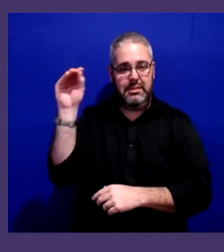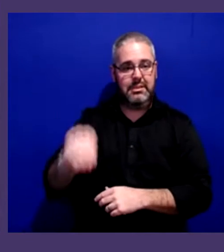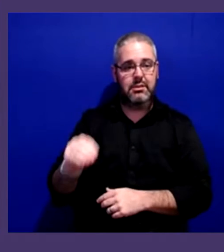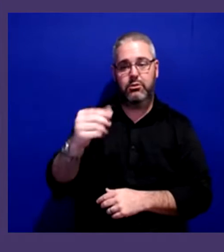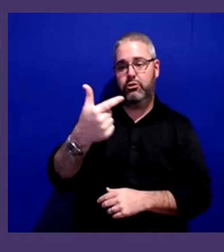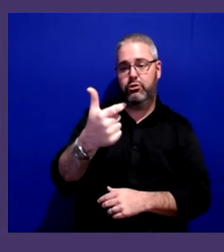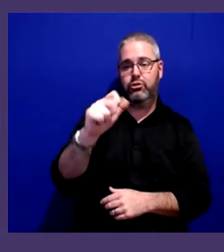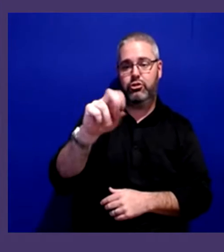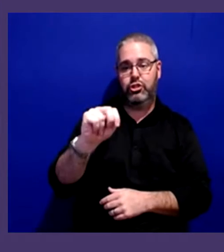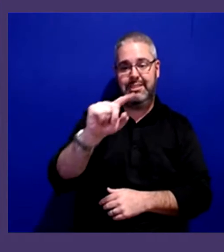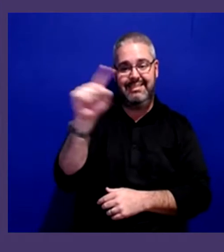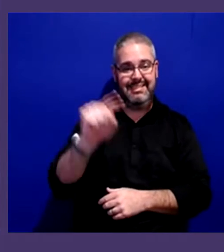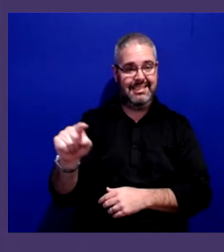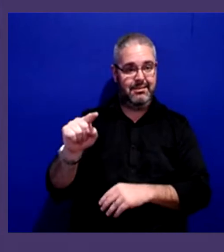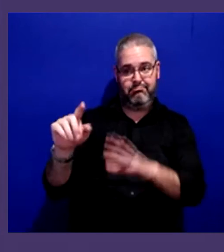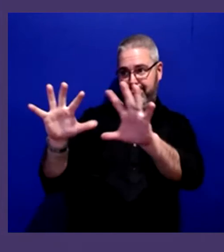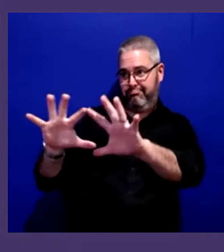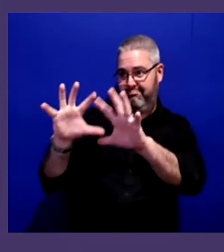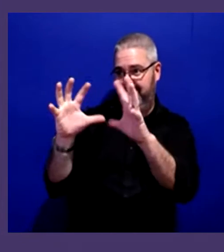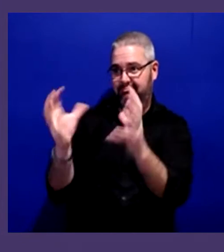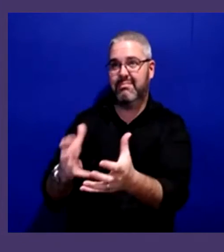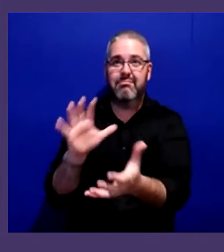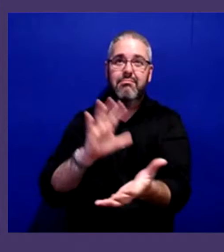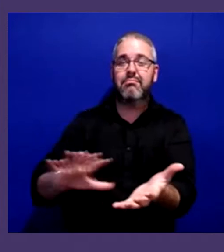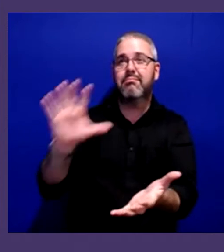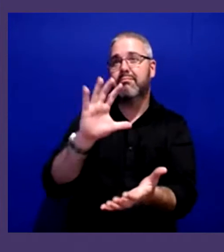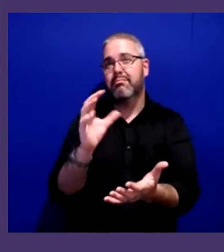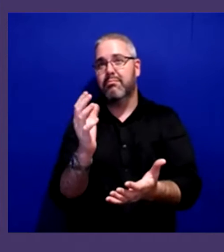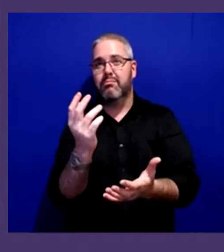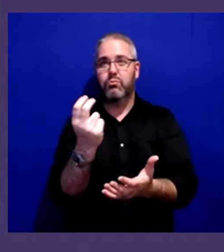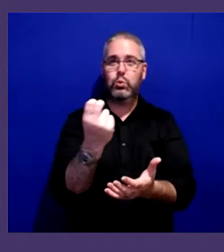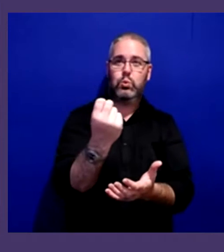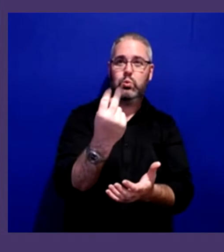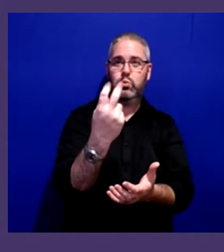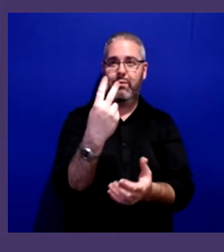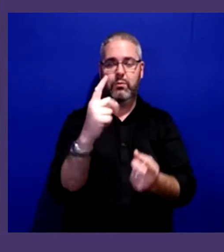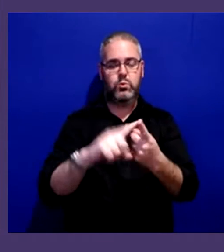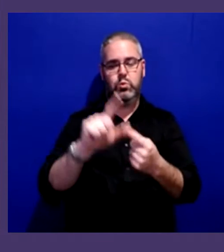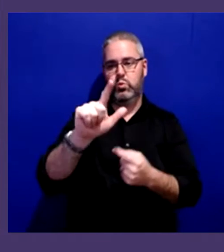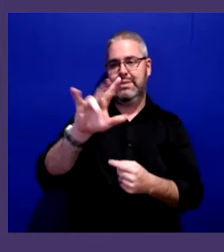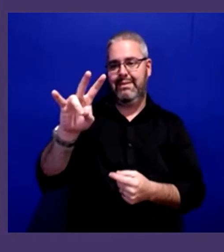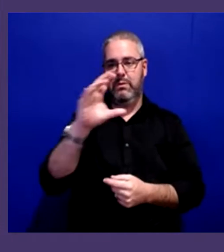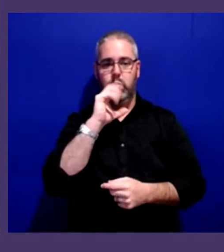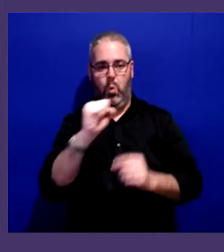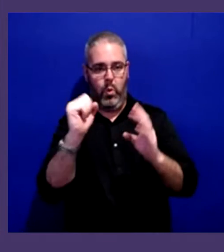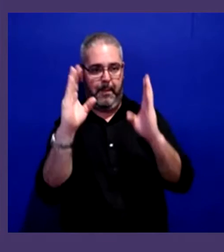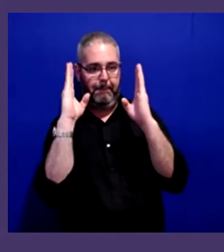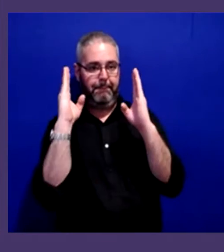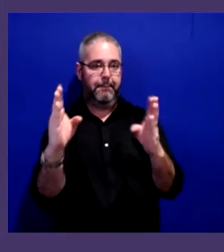this is 12-27 year-olds identify as neurodivergent,